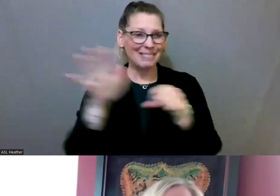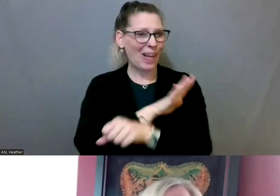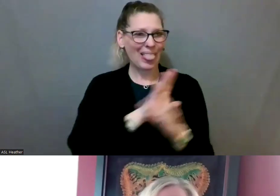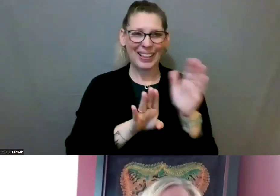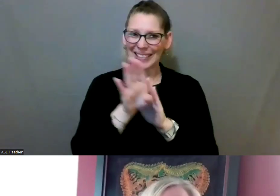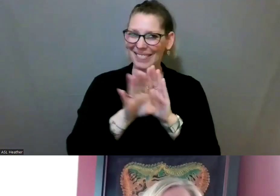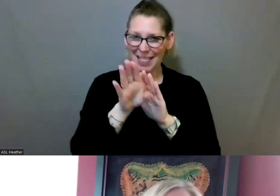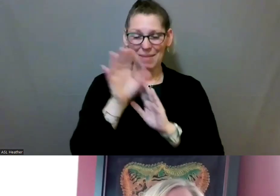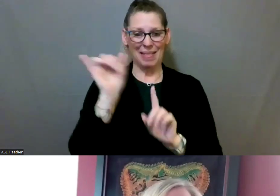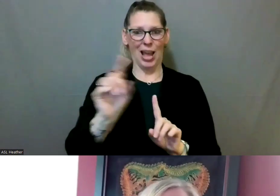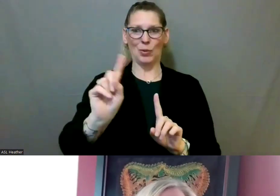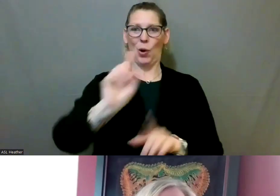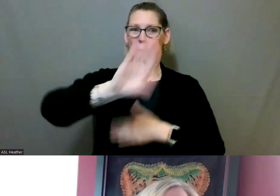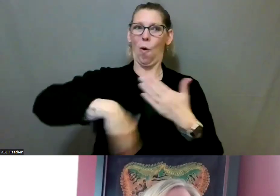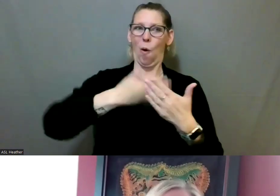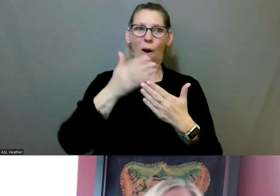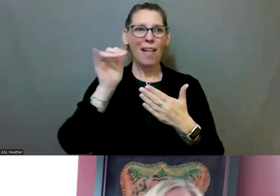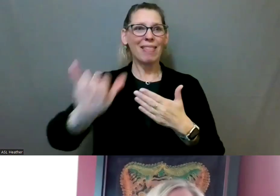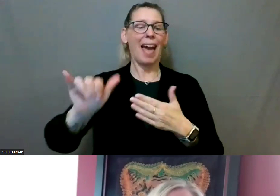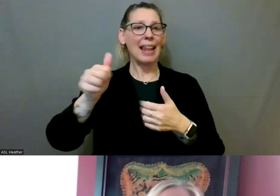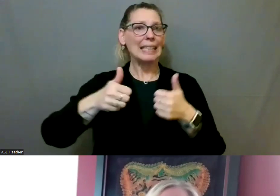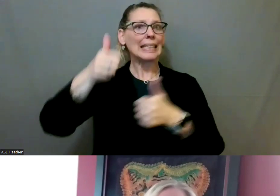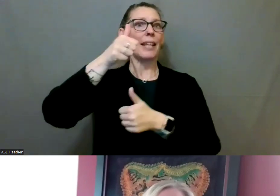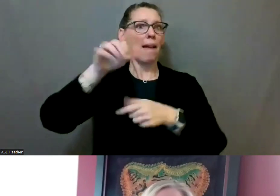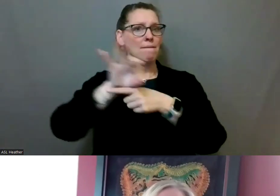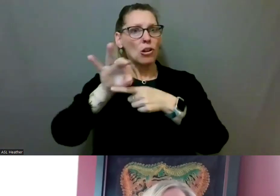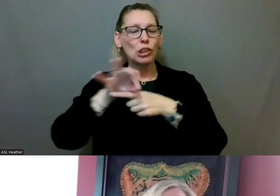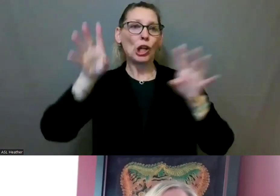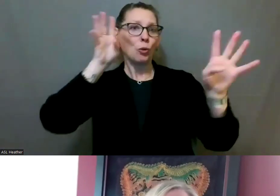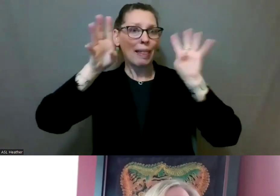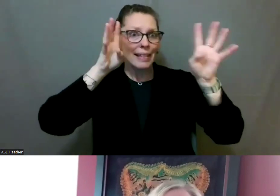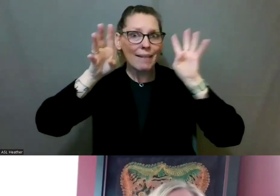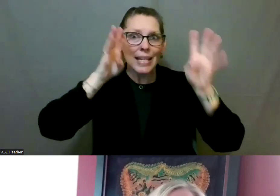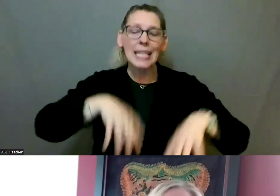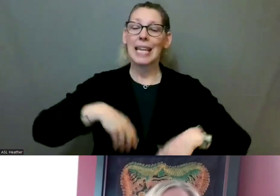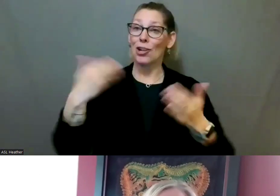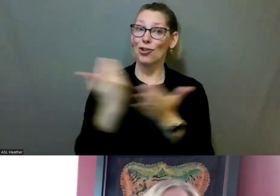is where all that executive functioning and creativity, new learning and all of